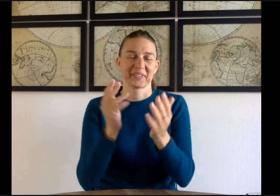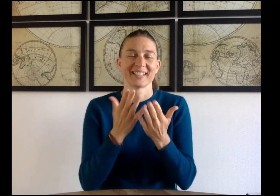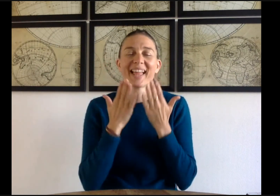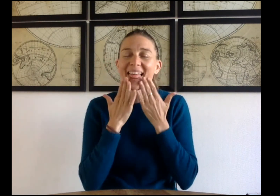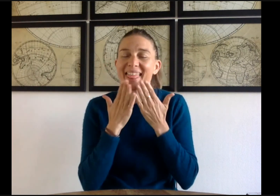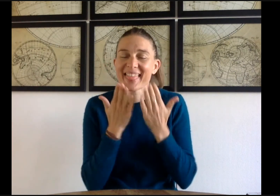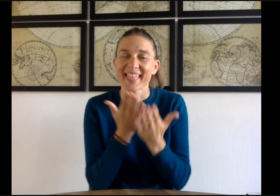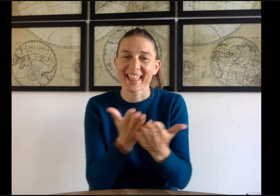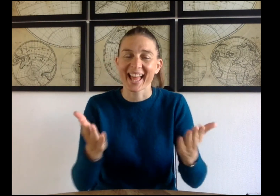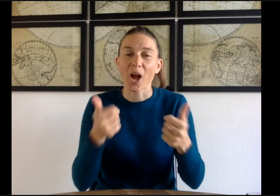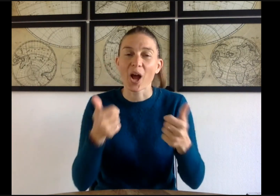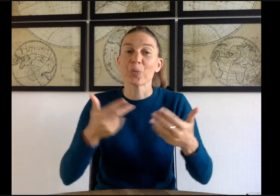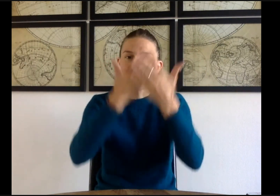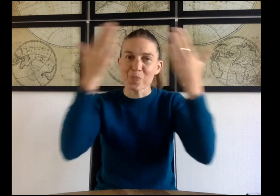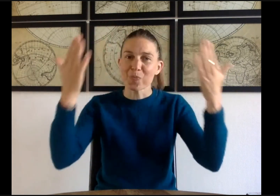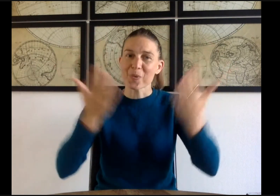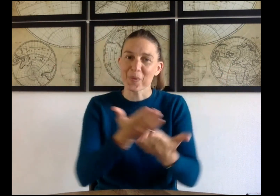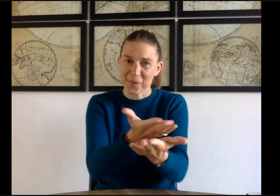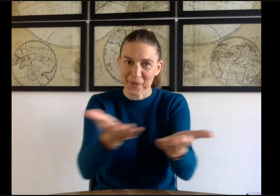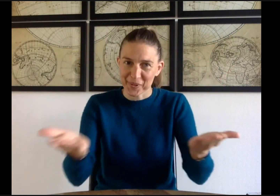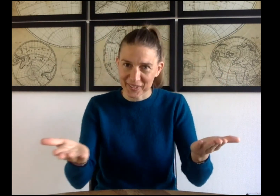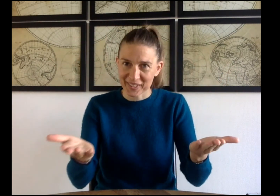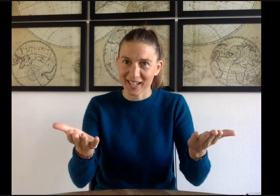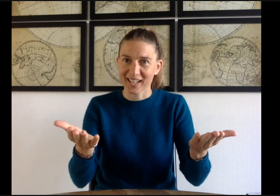Good morning to everyone, thank you so much, Marion